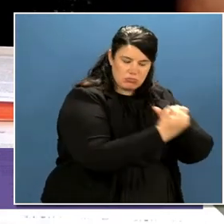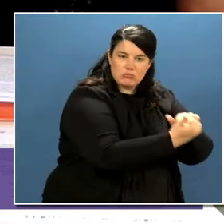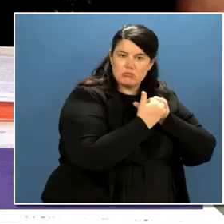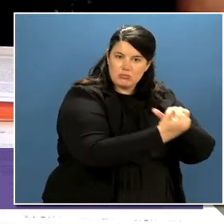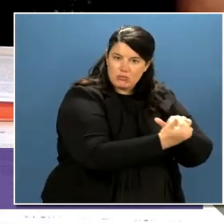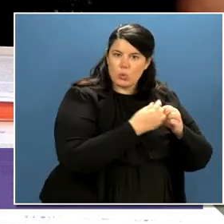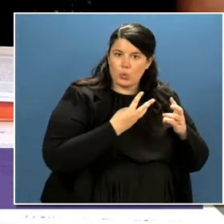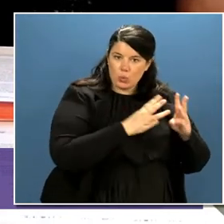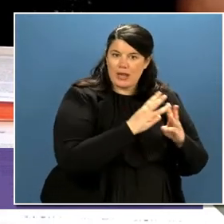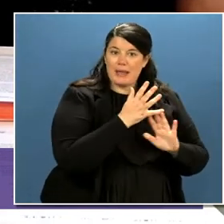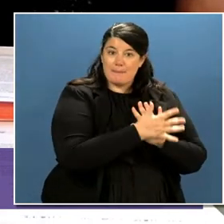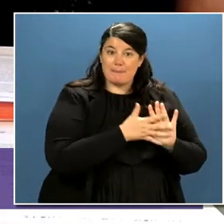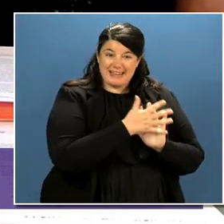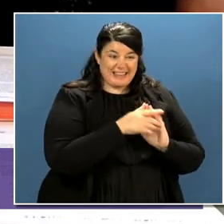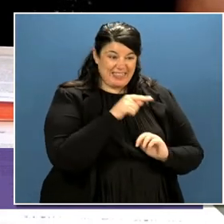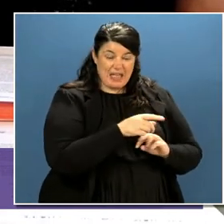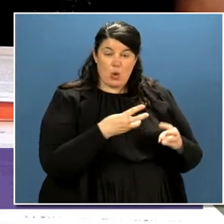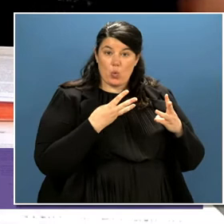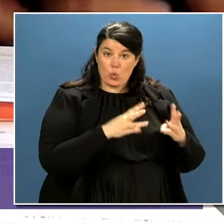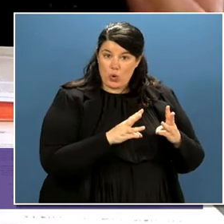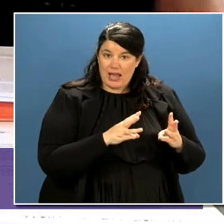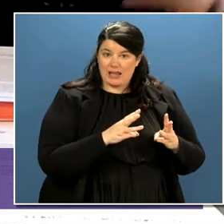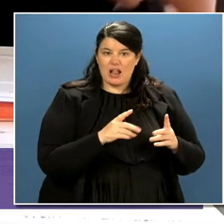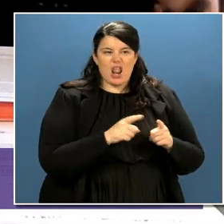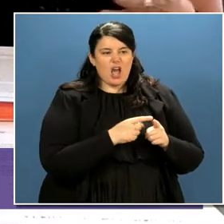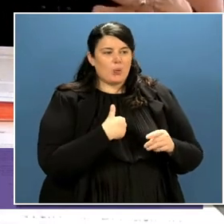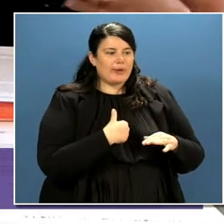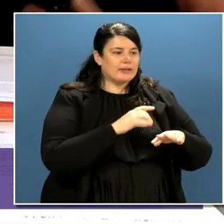reasons why we run an associate model in a sort of consulting business model